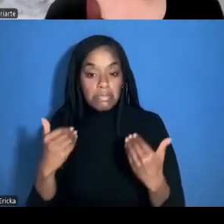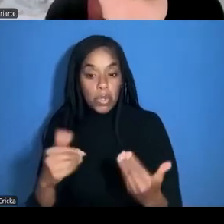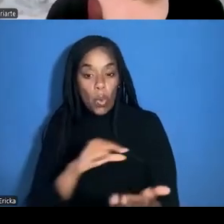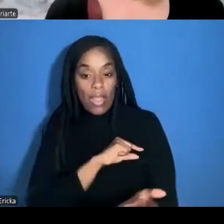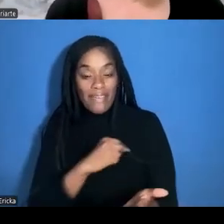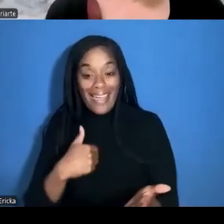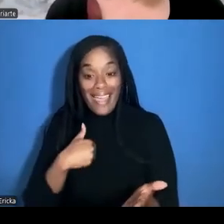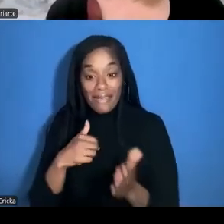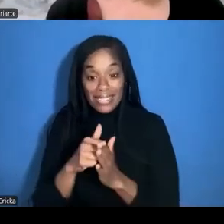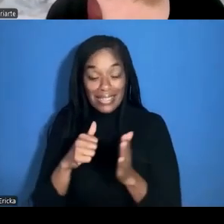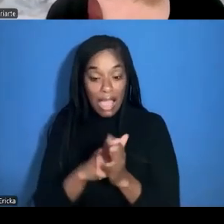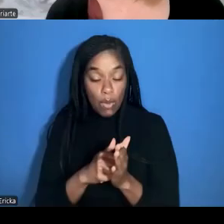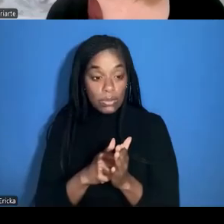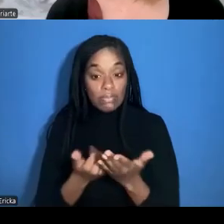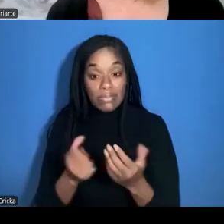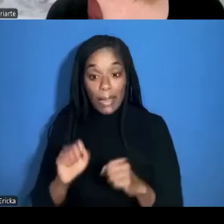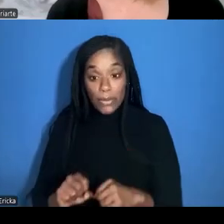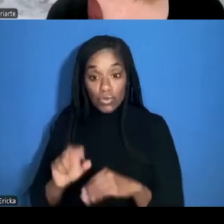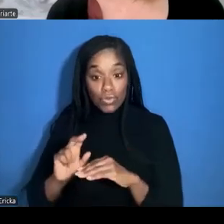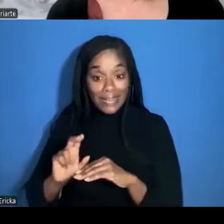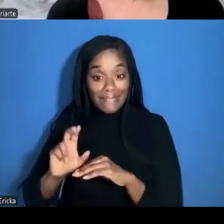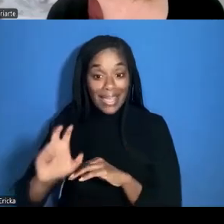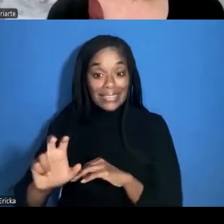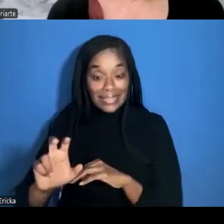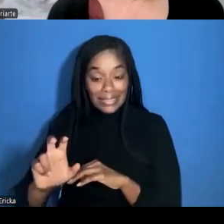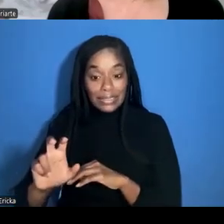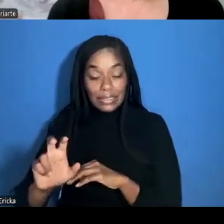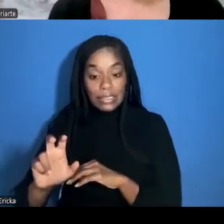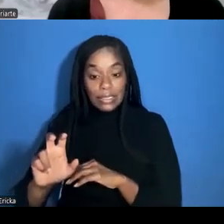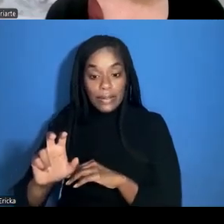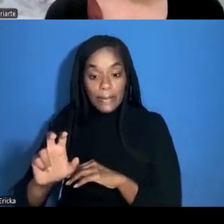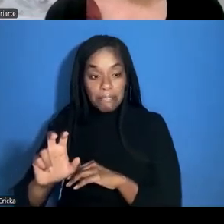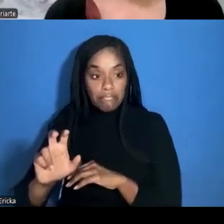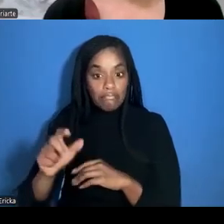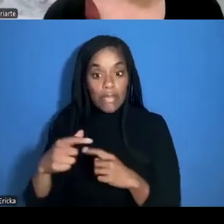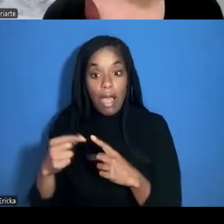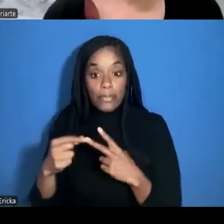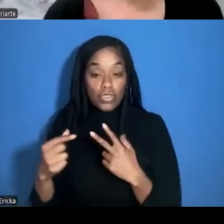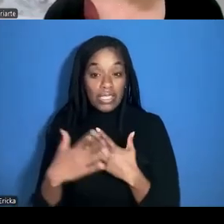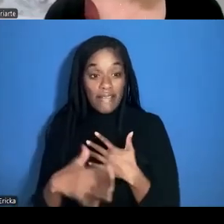invest in, the options that are available in that state.